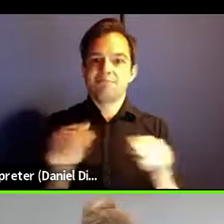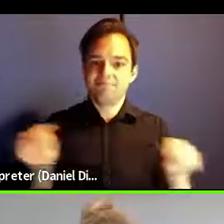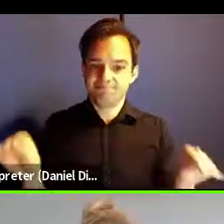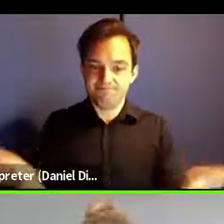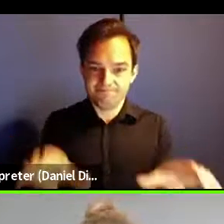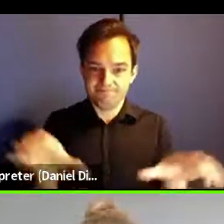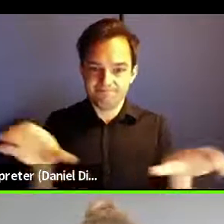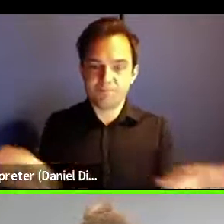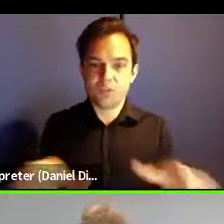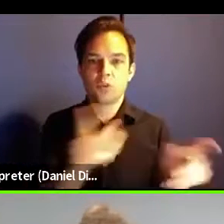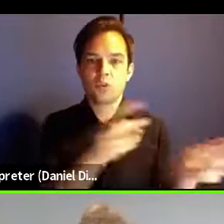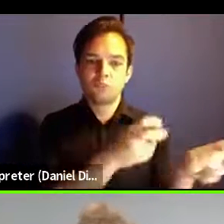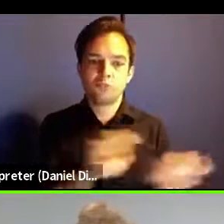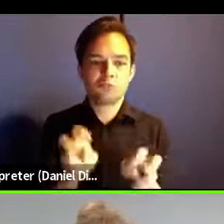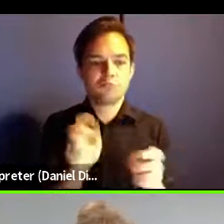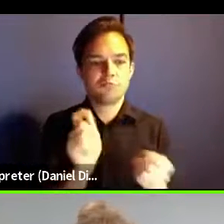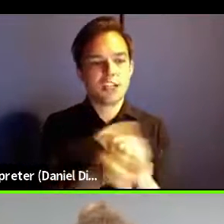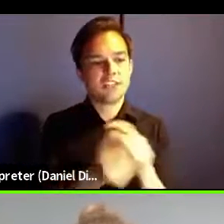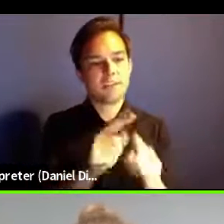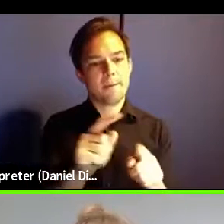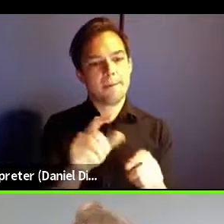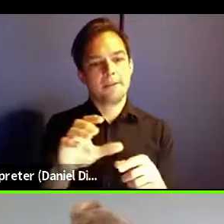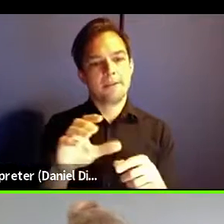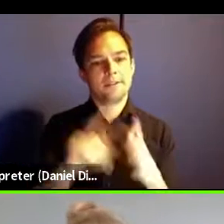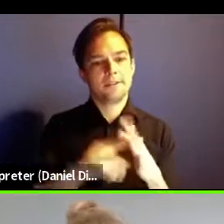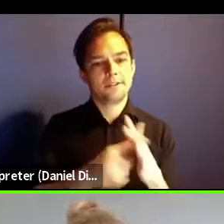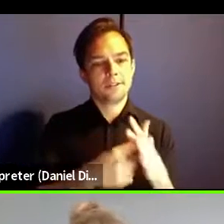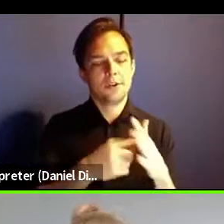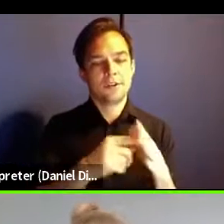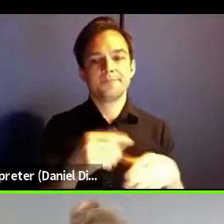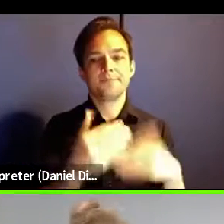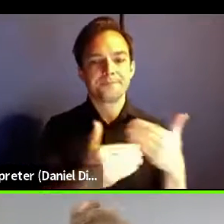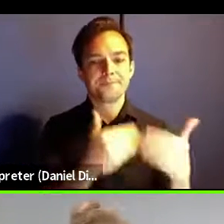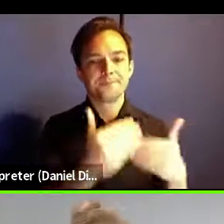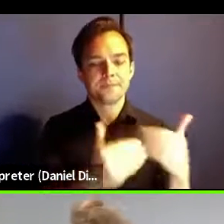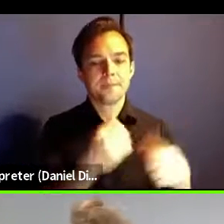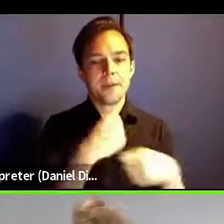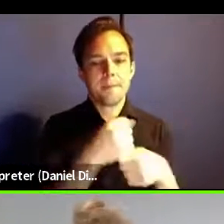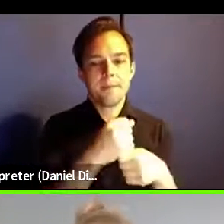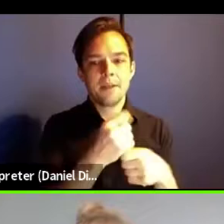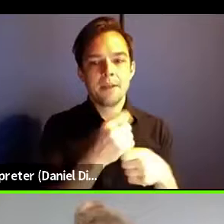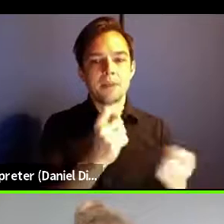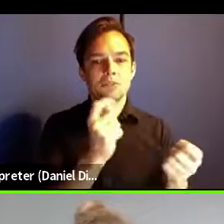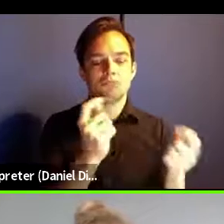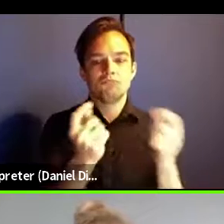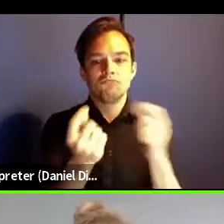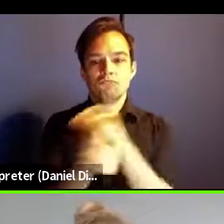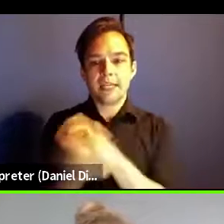which we were only here for originally, into creating a capability structure around the globe.